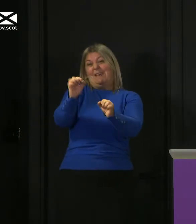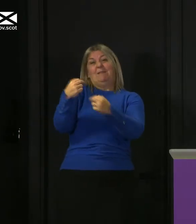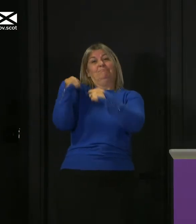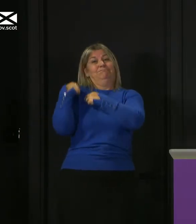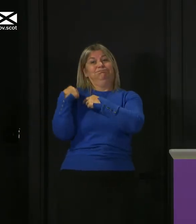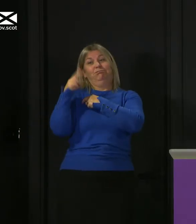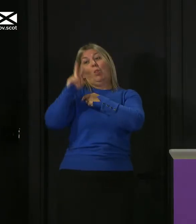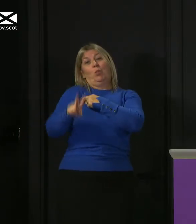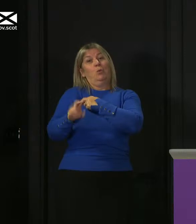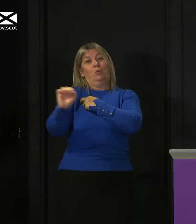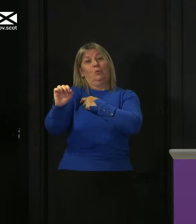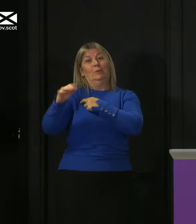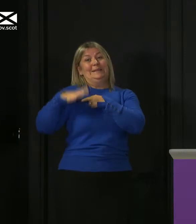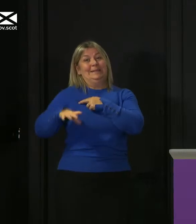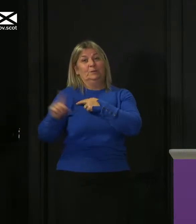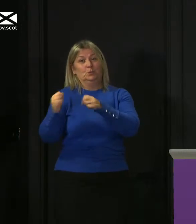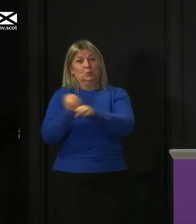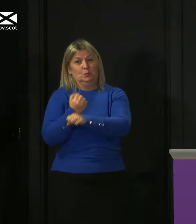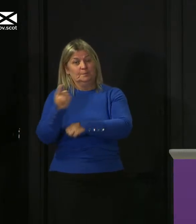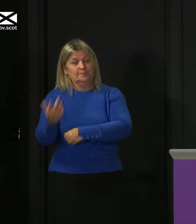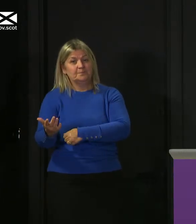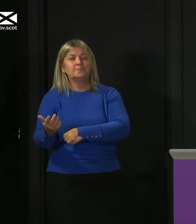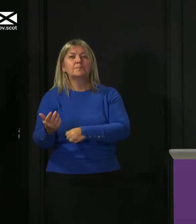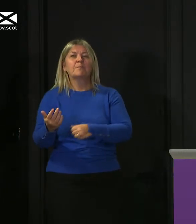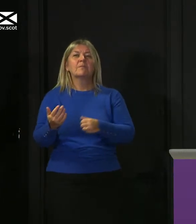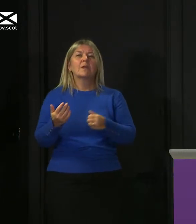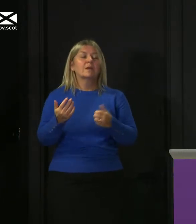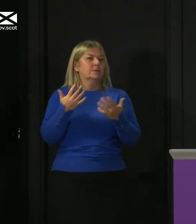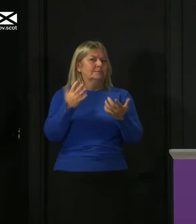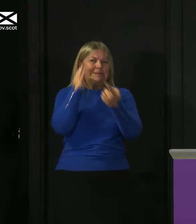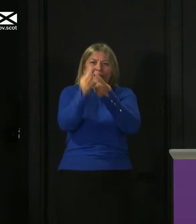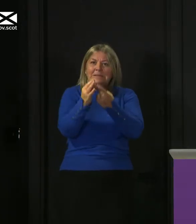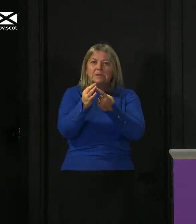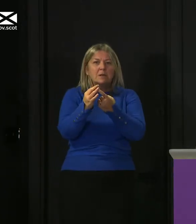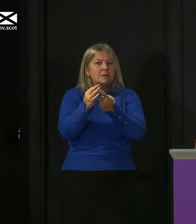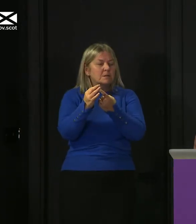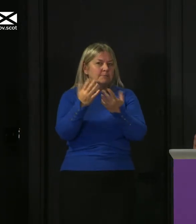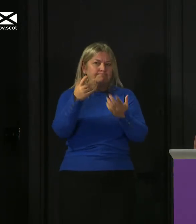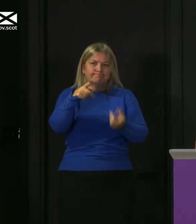I did see and have not had the chance to get any more detail on this as it appears to have